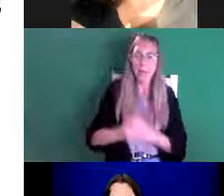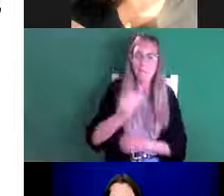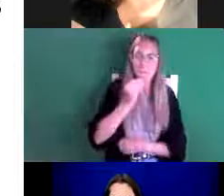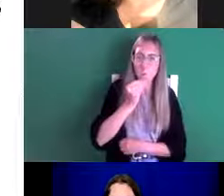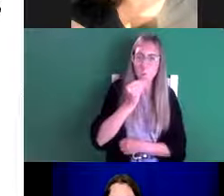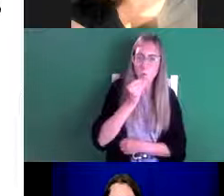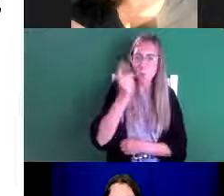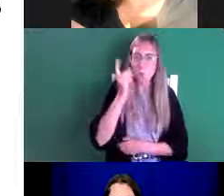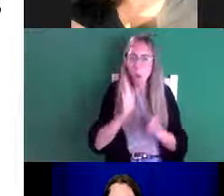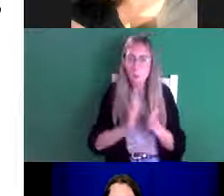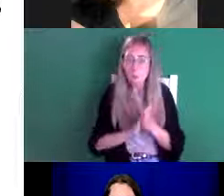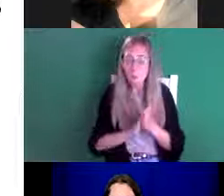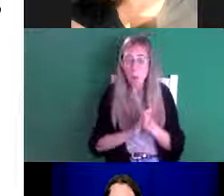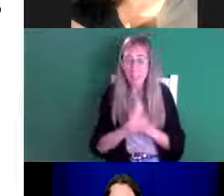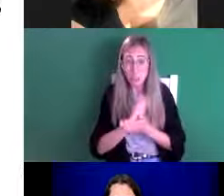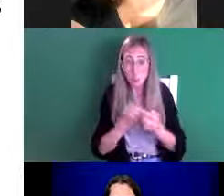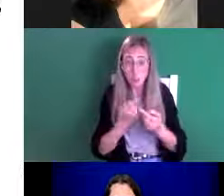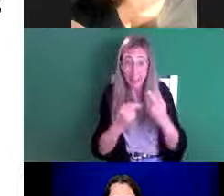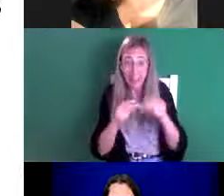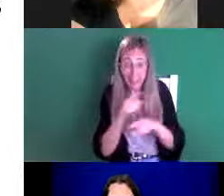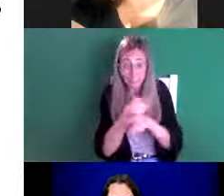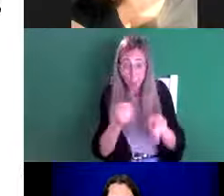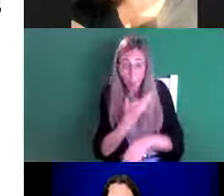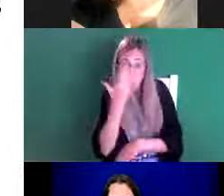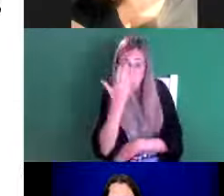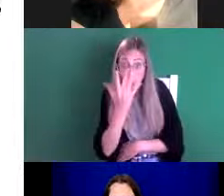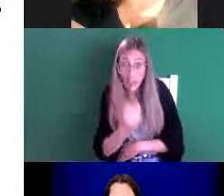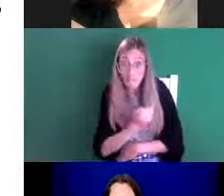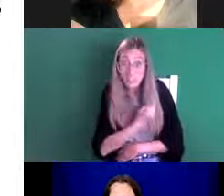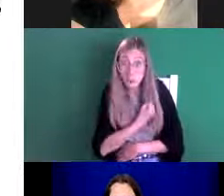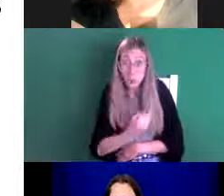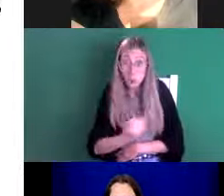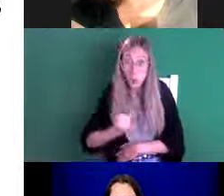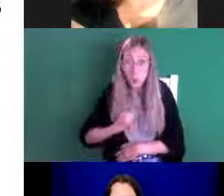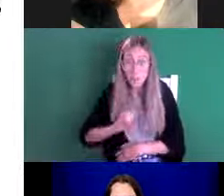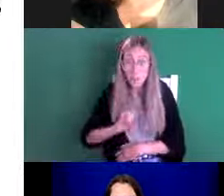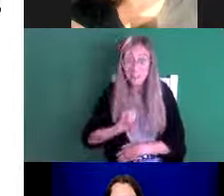got public liability insurance then what we'd ask you to do when you apply is to say you will take